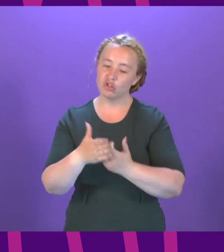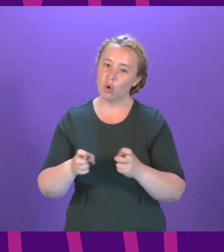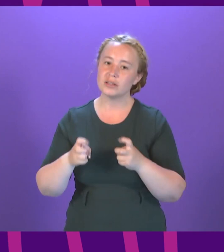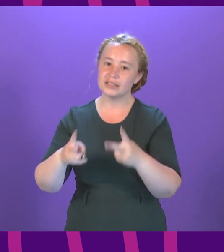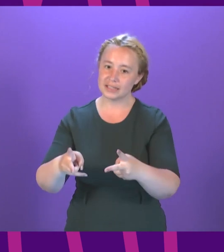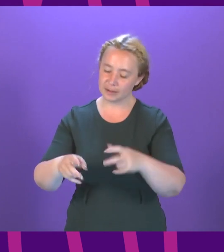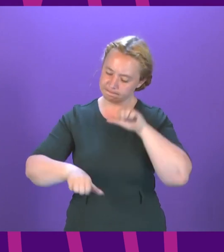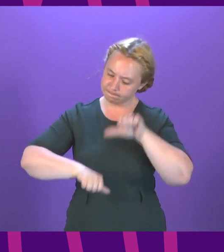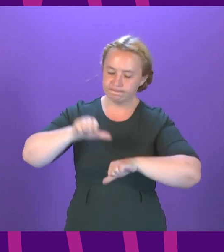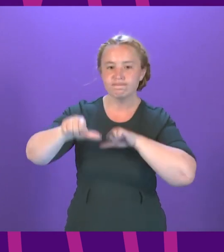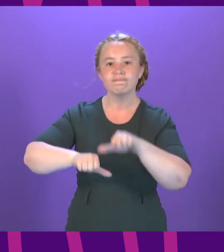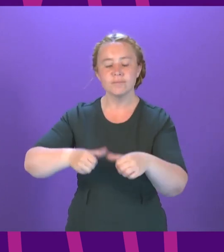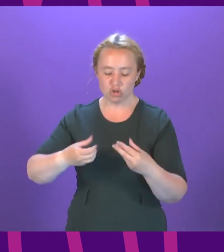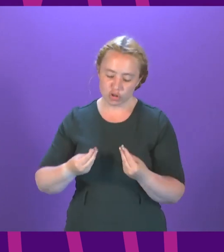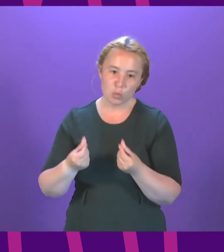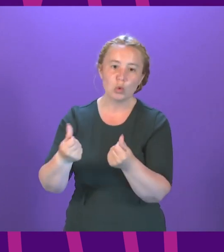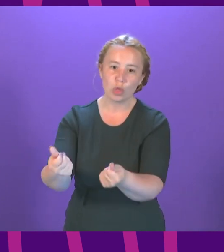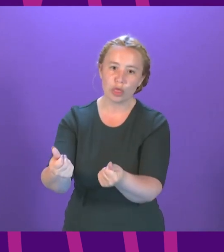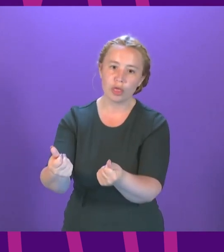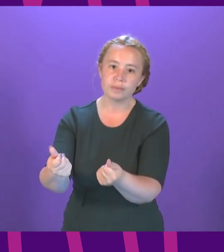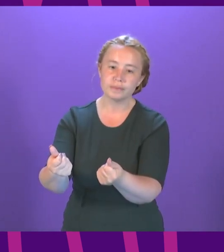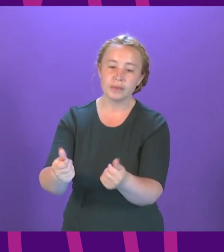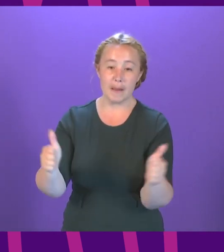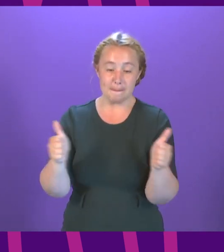system operates as smoothly as possible. The paper-based system that is in place